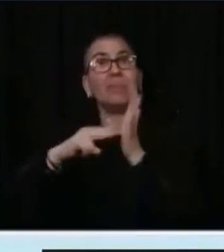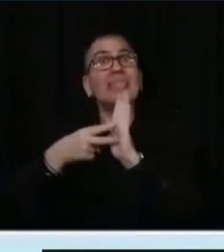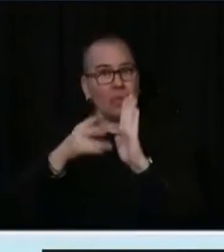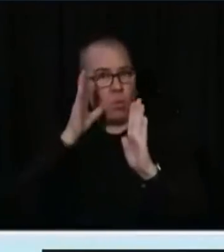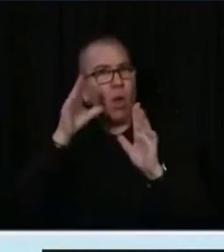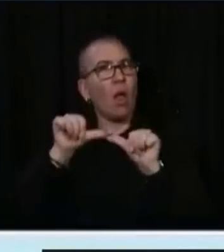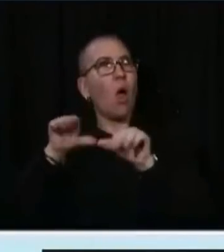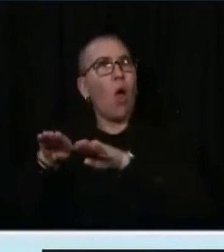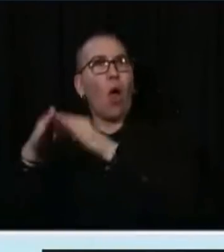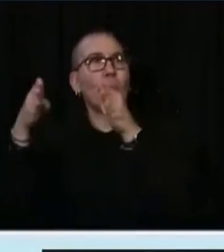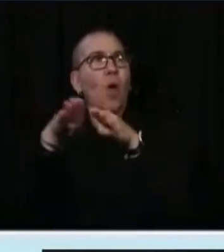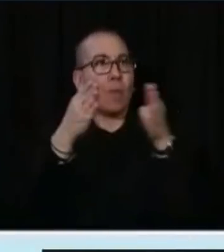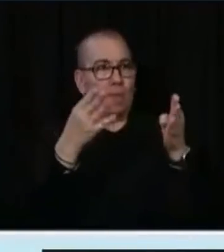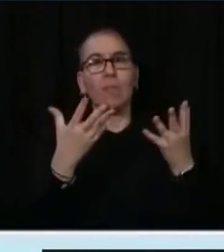YOU SAY, LET'S GO GET IT DONE